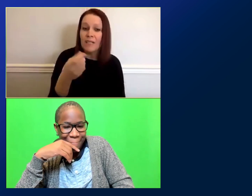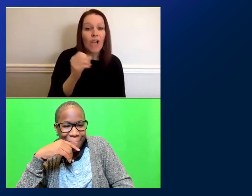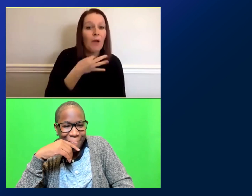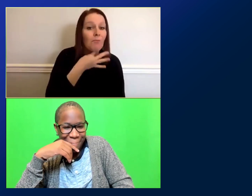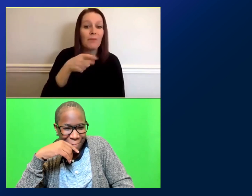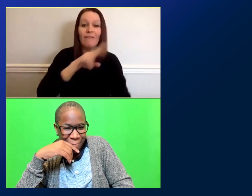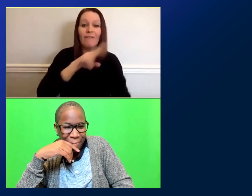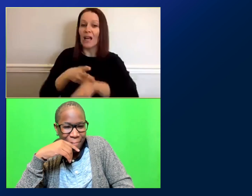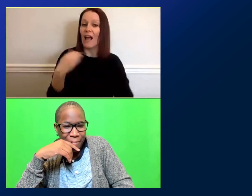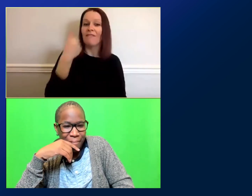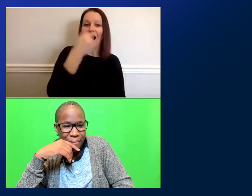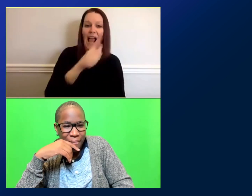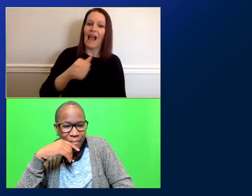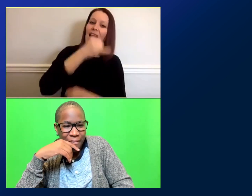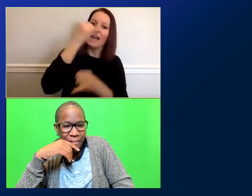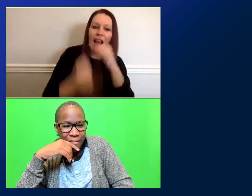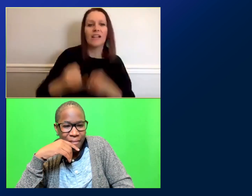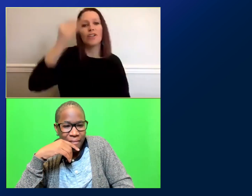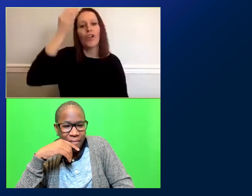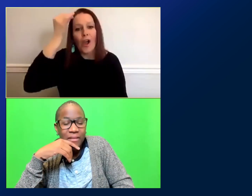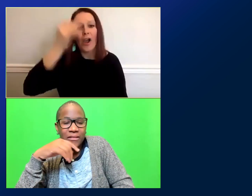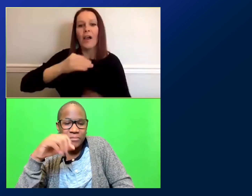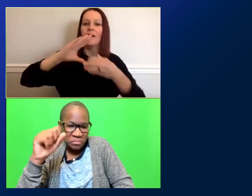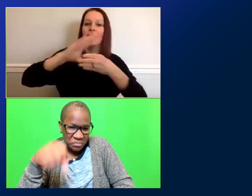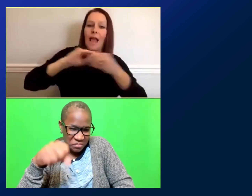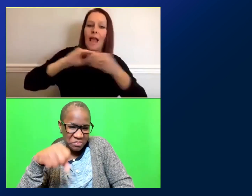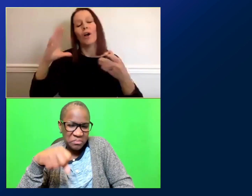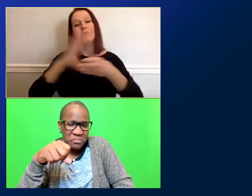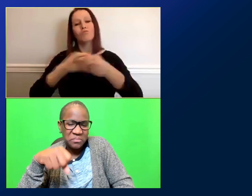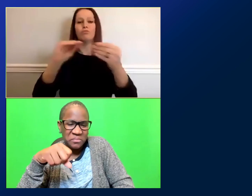we're going to wrap it up but before we close out victory do you have any final comments last words